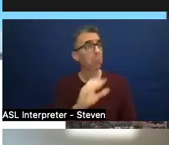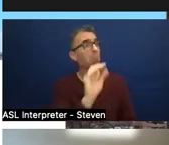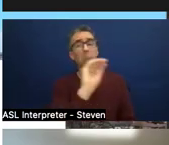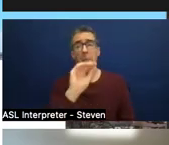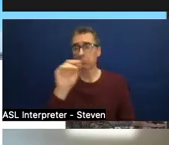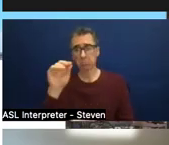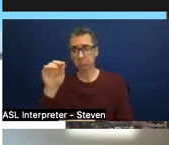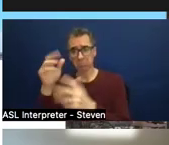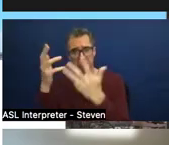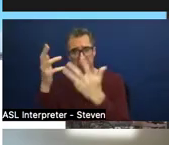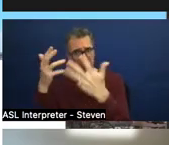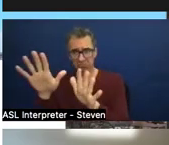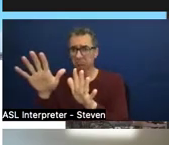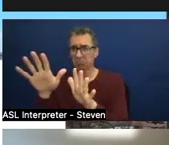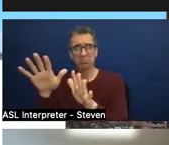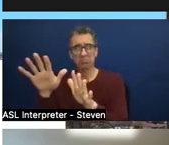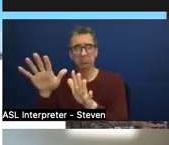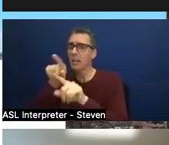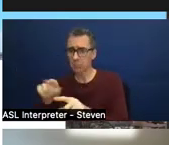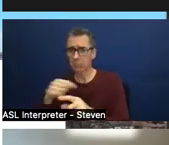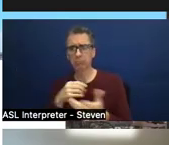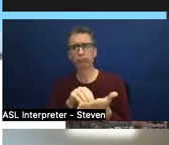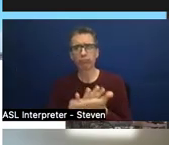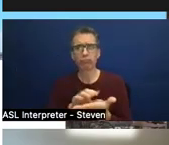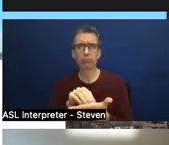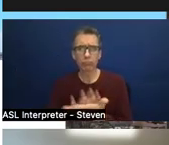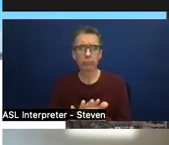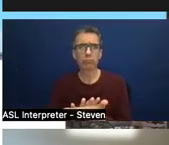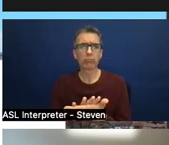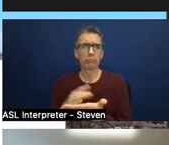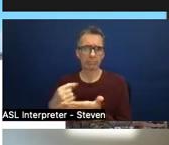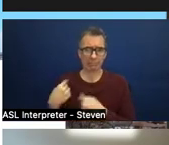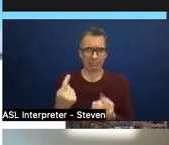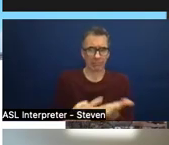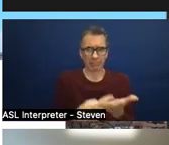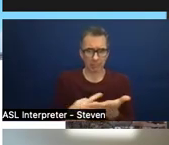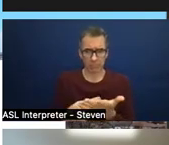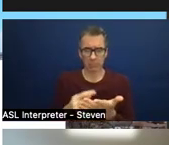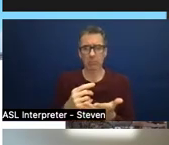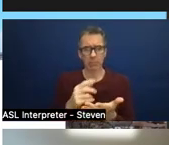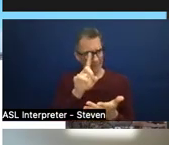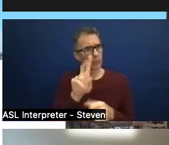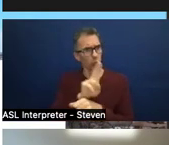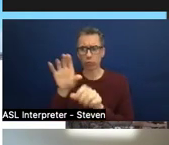I've been documenting everything in our notes, but I know we've been using the chat a lot, but if anyone does have any additional questions